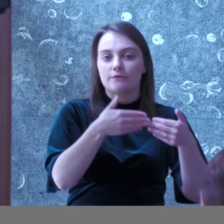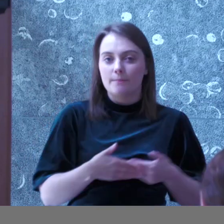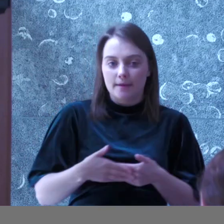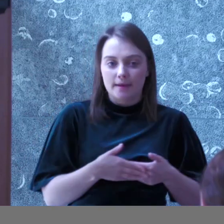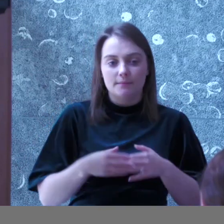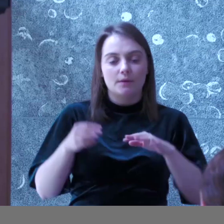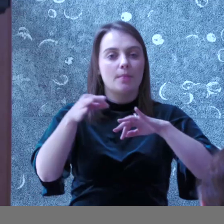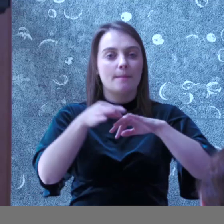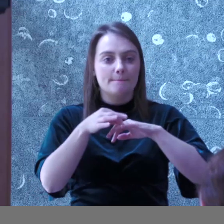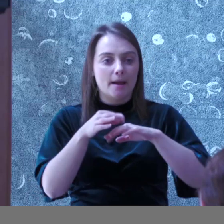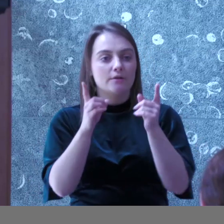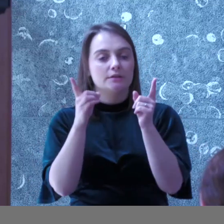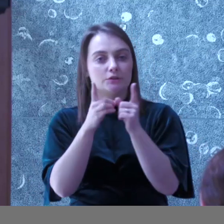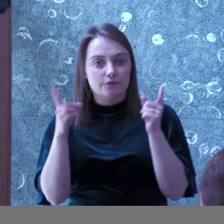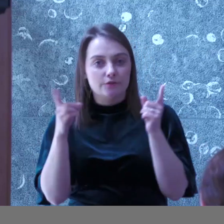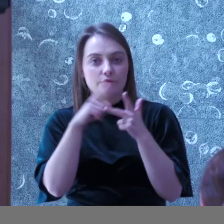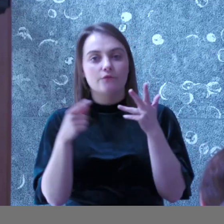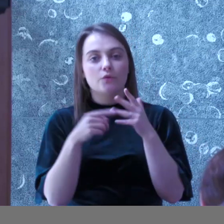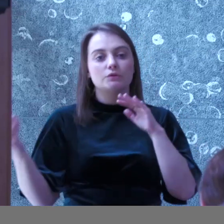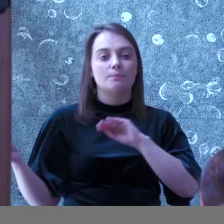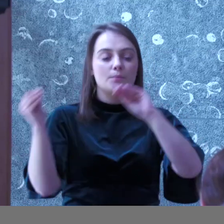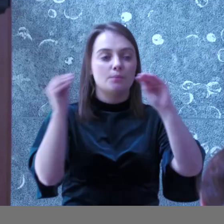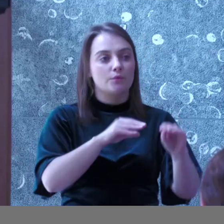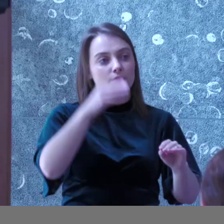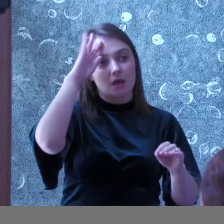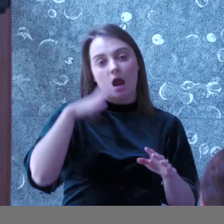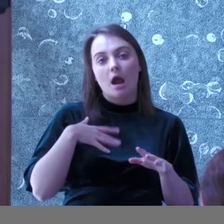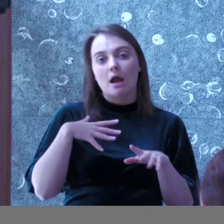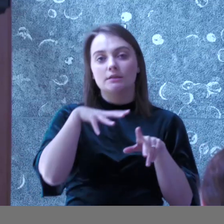are getting divorced. When they are moved to Ireland and developed a disability and